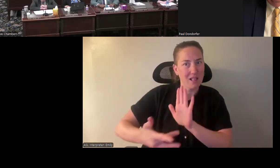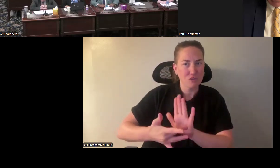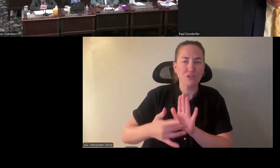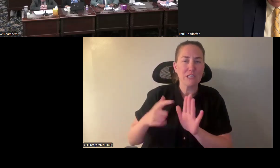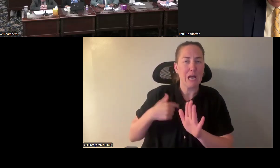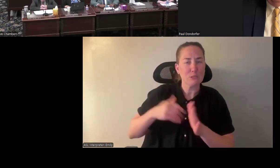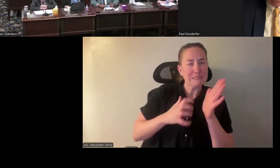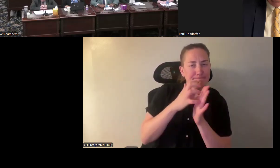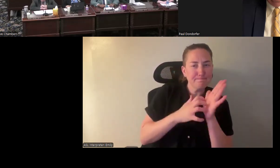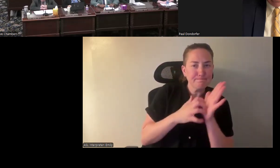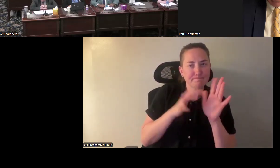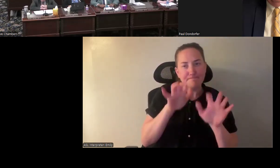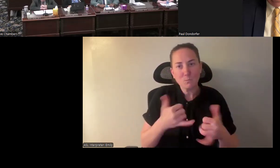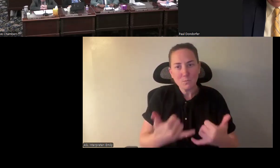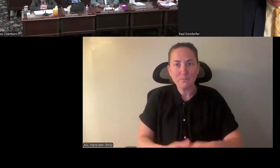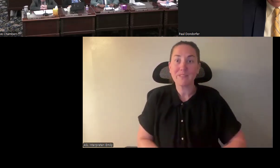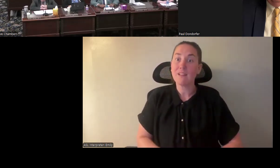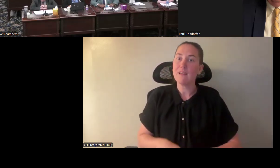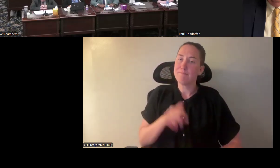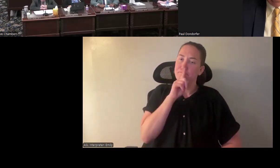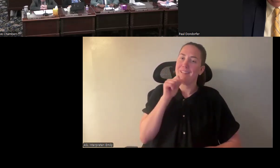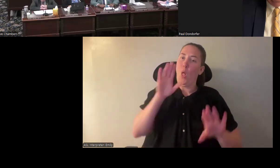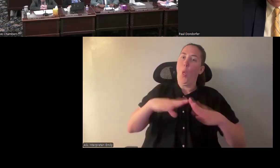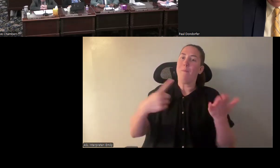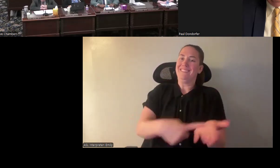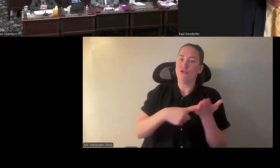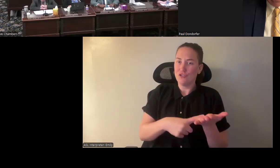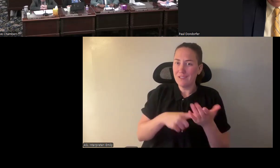we might not be having these discussions openly but at least we can know what's going on and